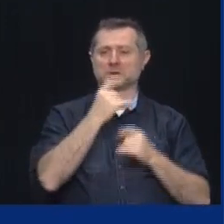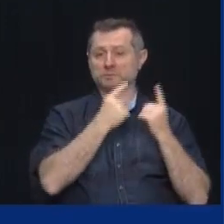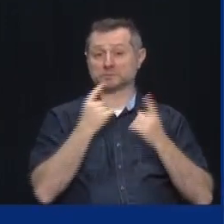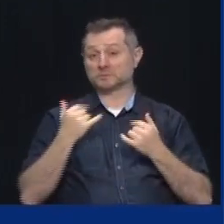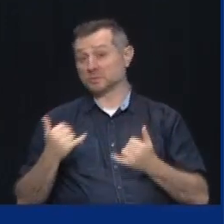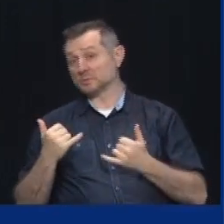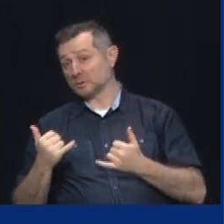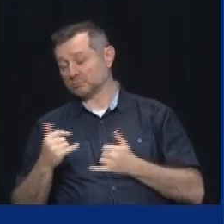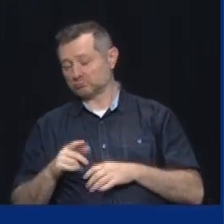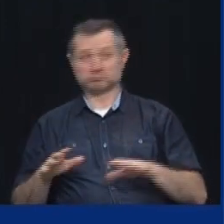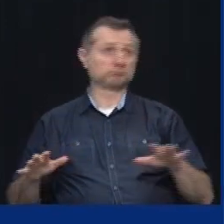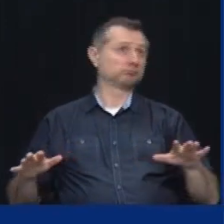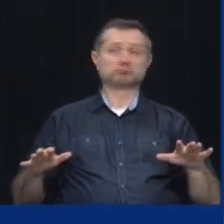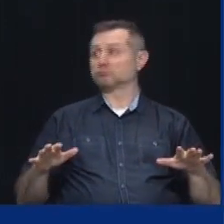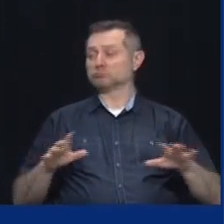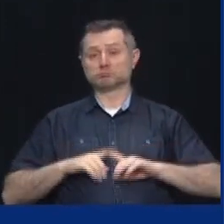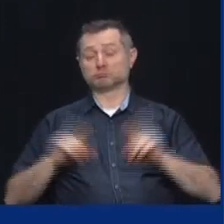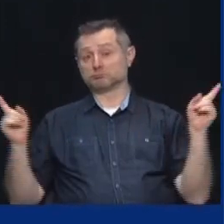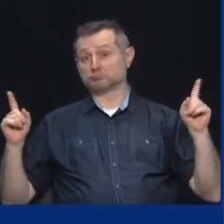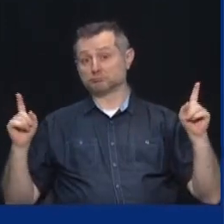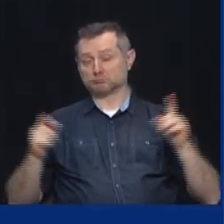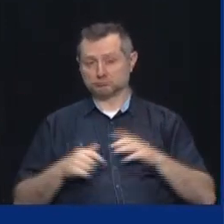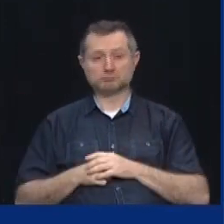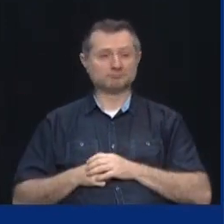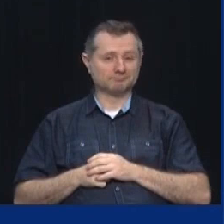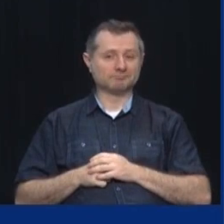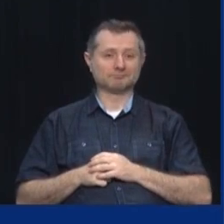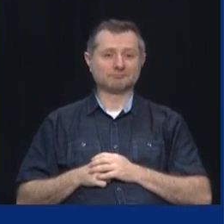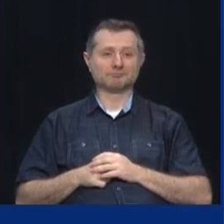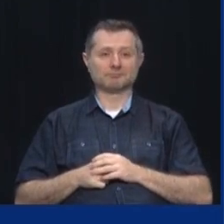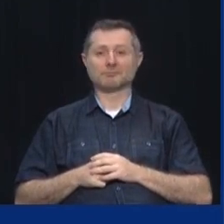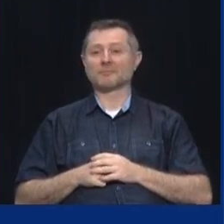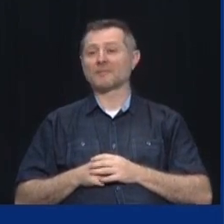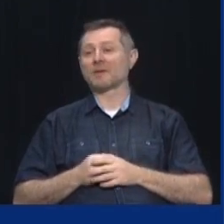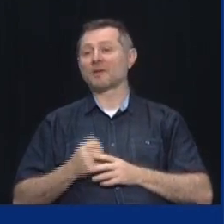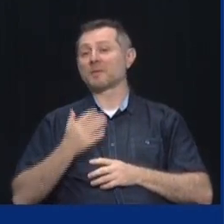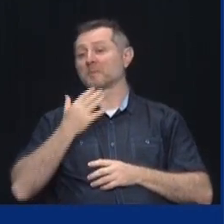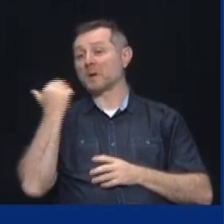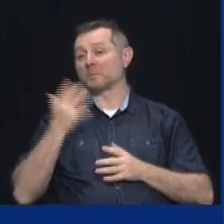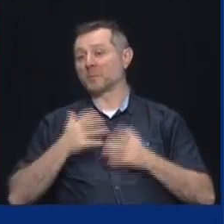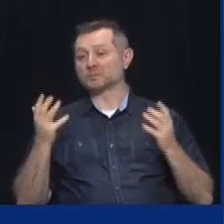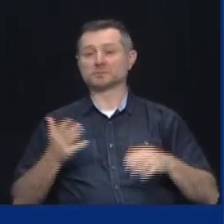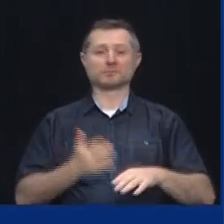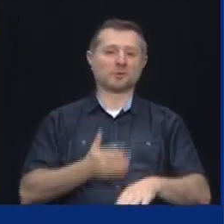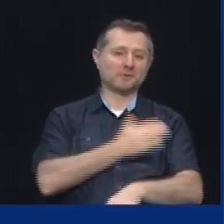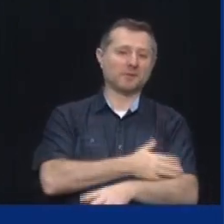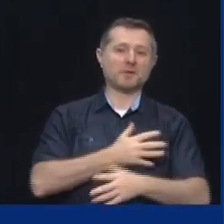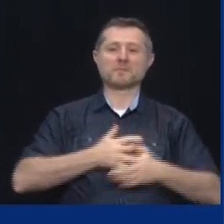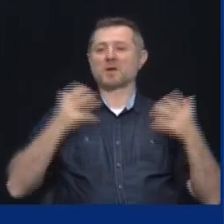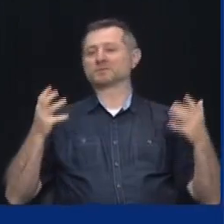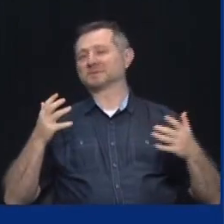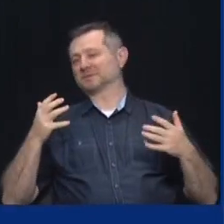NEW YORK STATE FAIR FOUR OR FIVE YOU DIDN'T GO TO THE NEW YORK STATE FAIR.